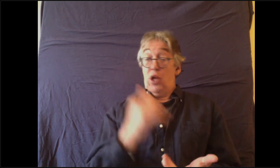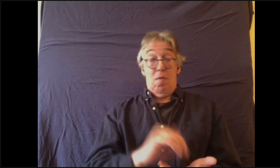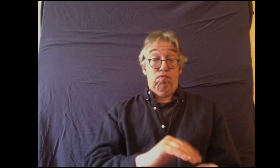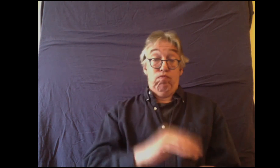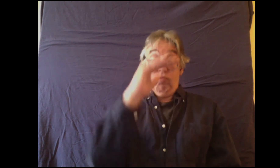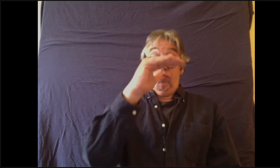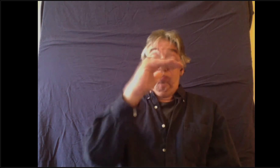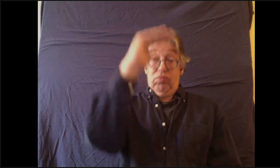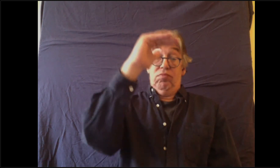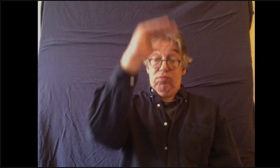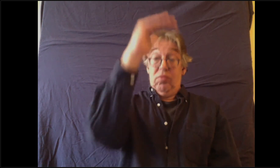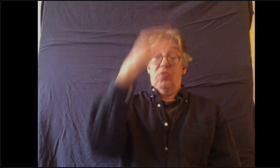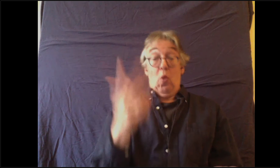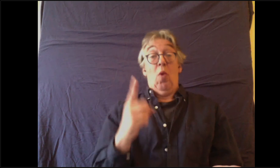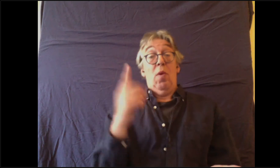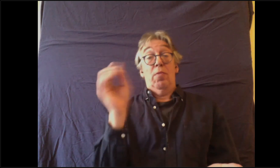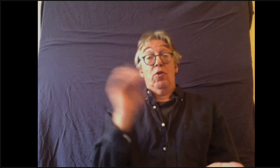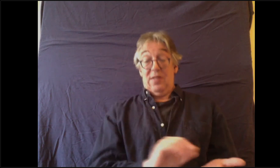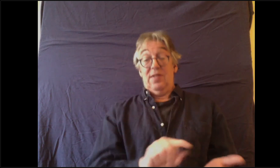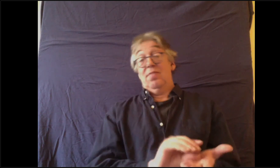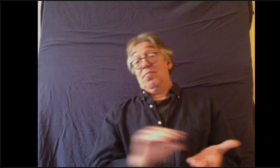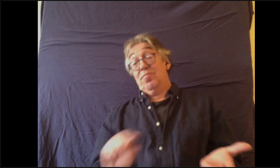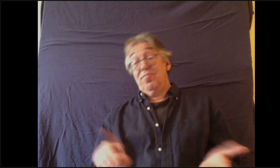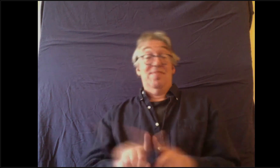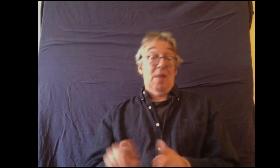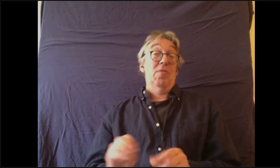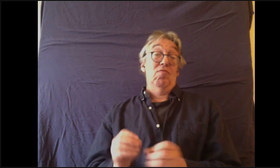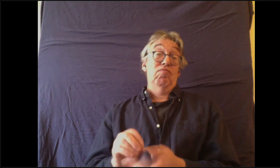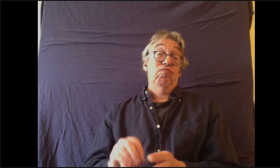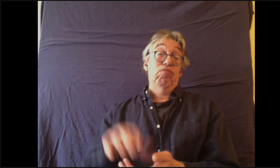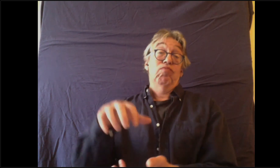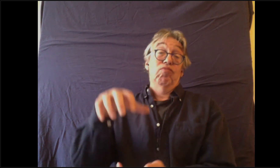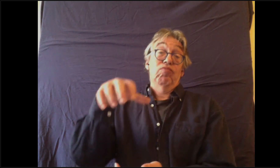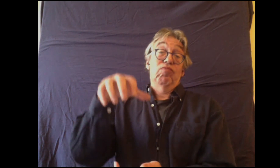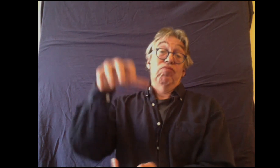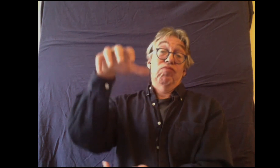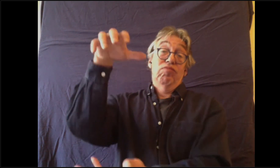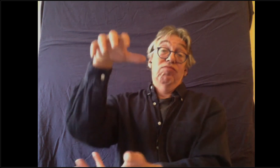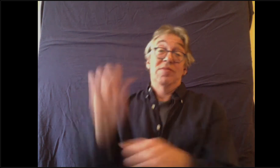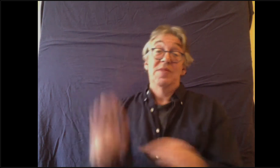But fondly enough since our inception in 1981 we have seen